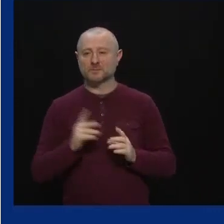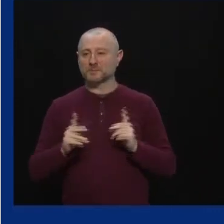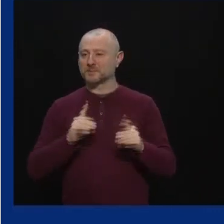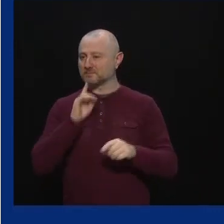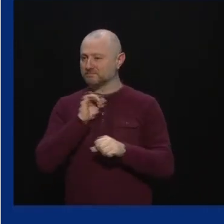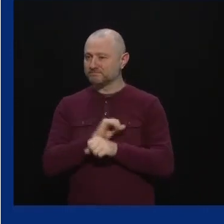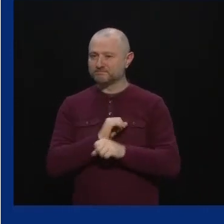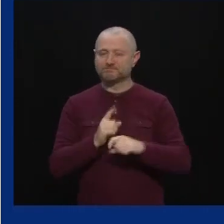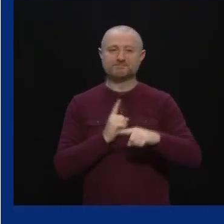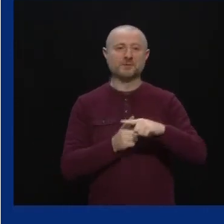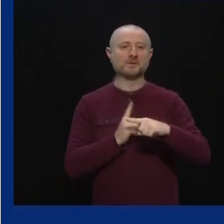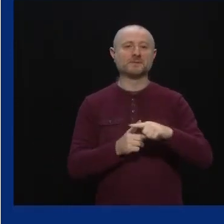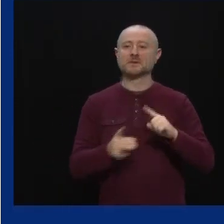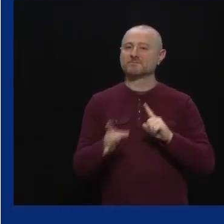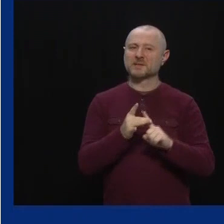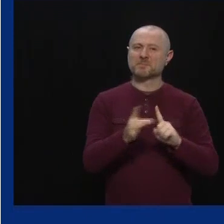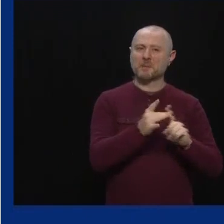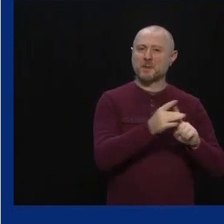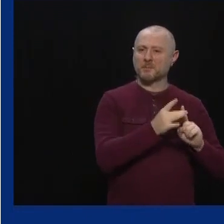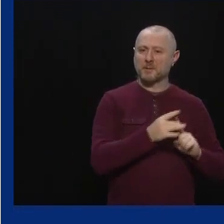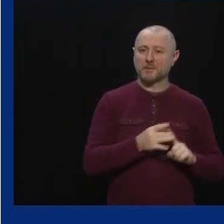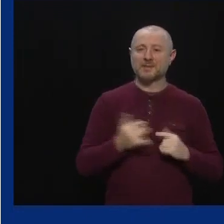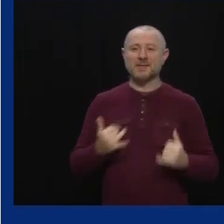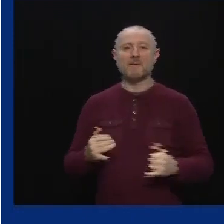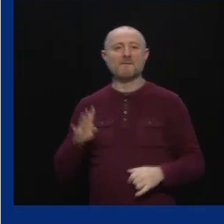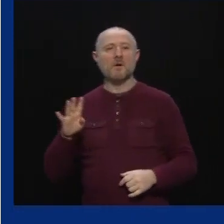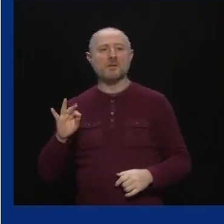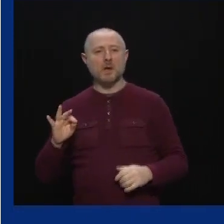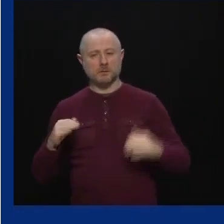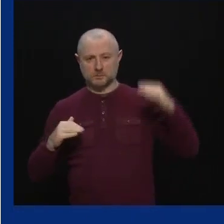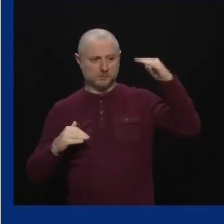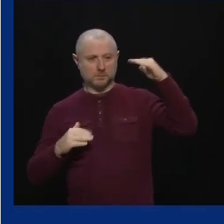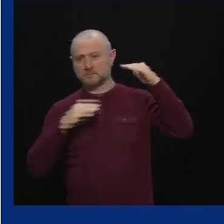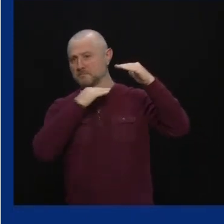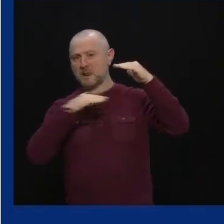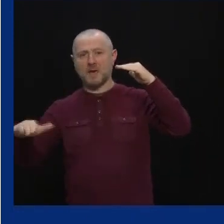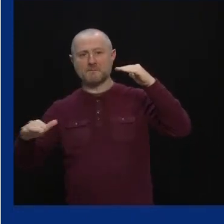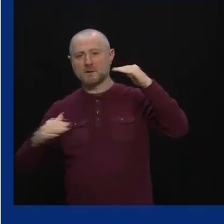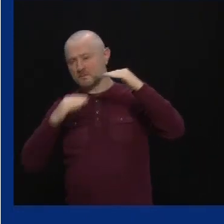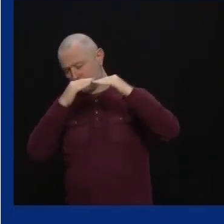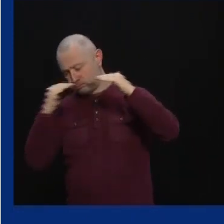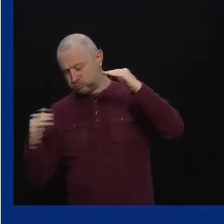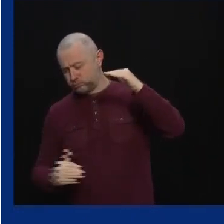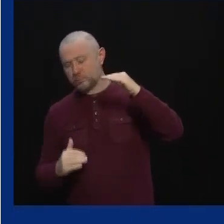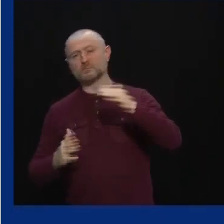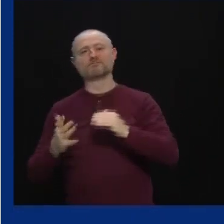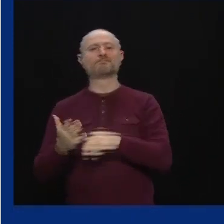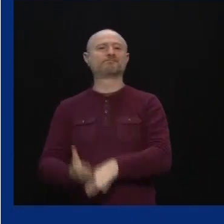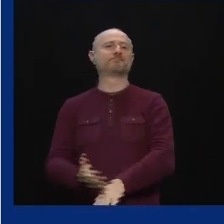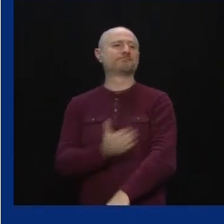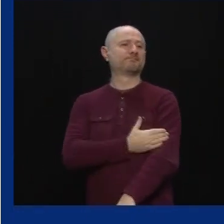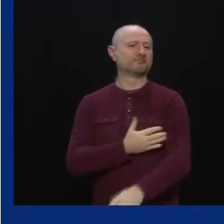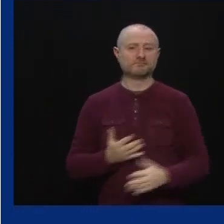CONTINUE TO GO DOWN. WE HAD OVER 90,000 CASES ONE 90,000 PEOPLE TESTED POSITIVE IN